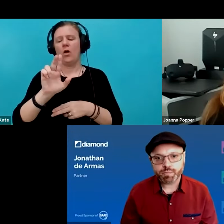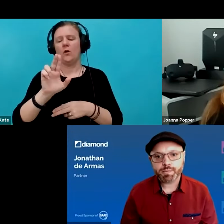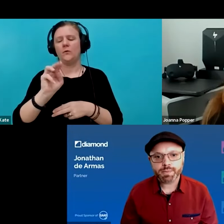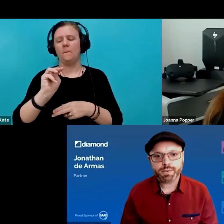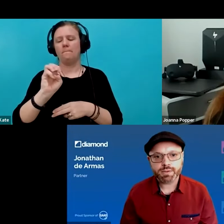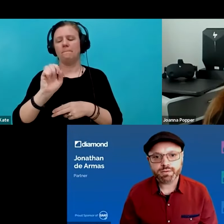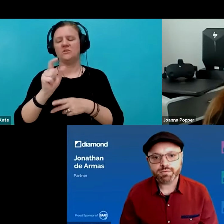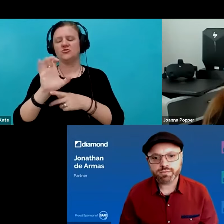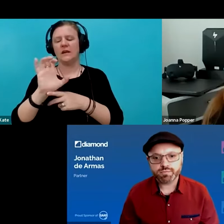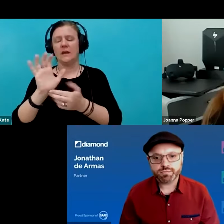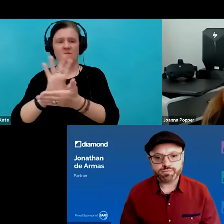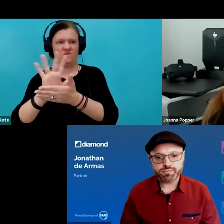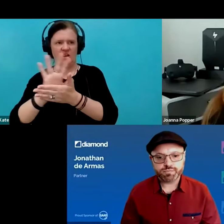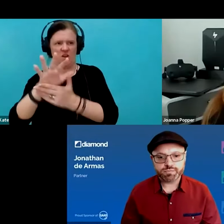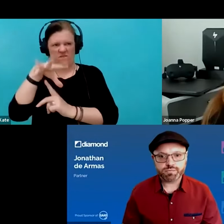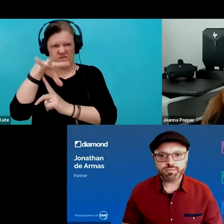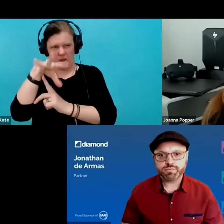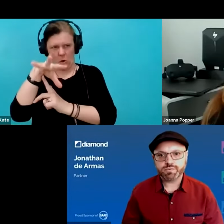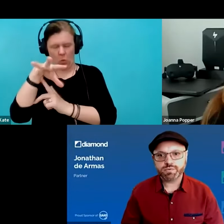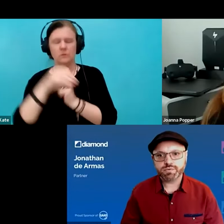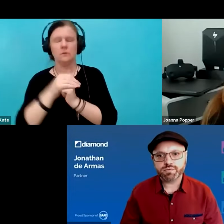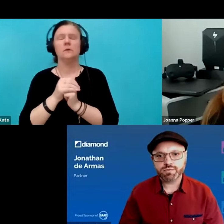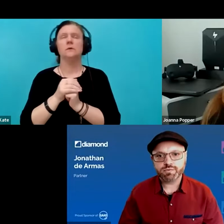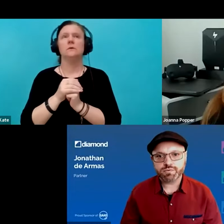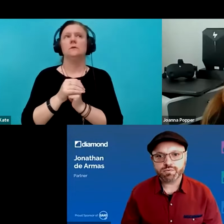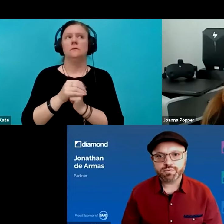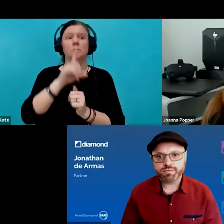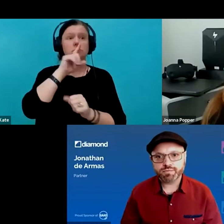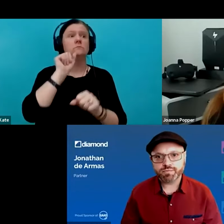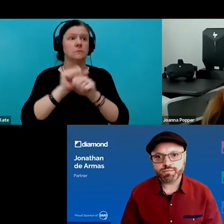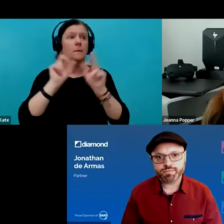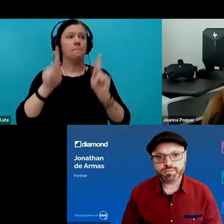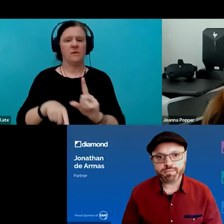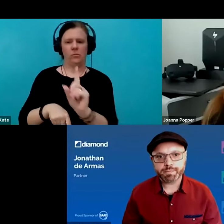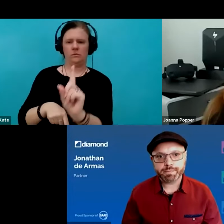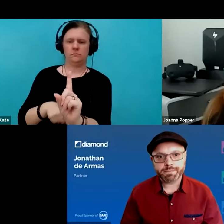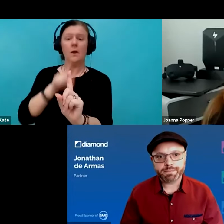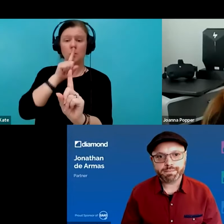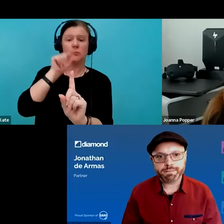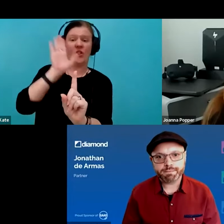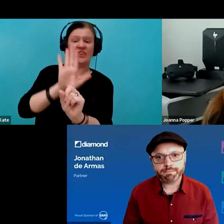Is a way of taking, like I said, real people and real performances and taking